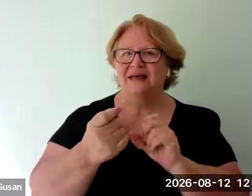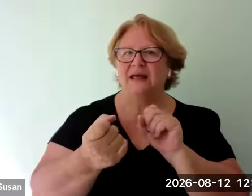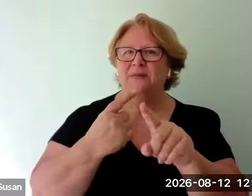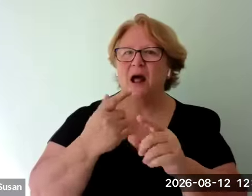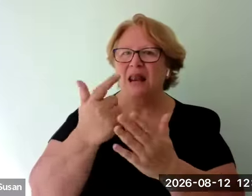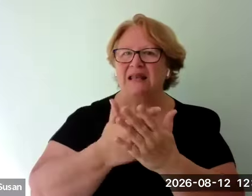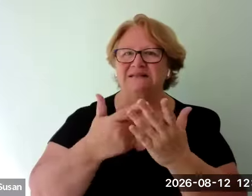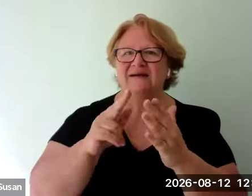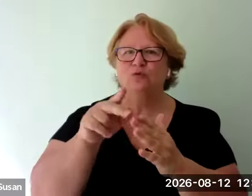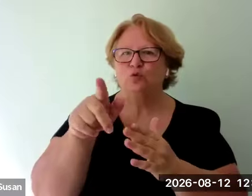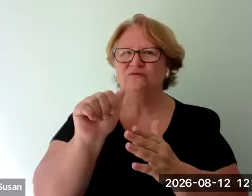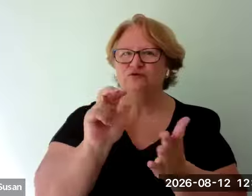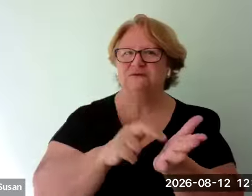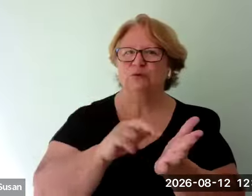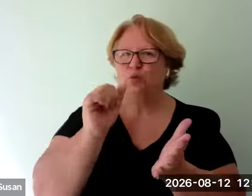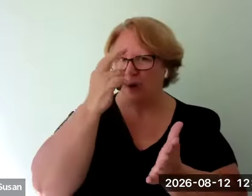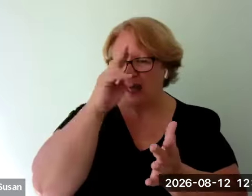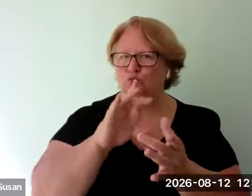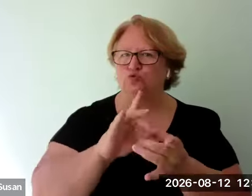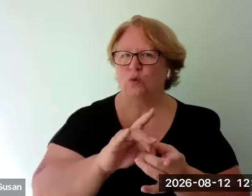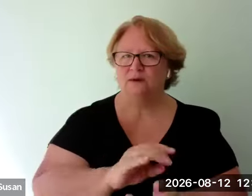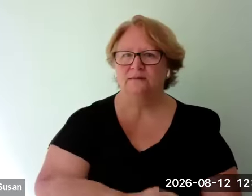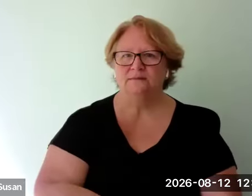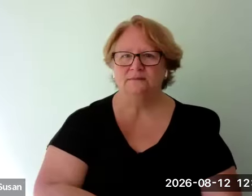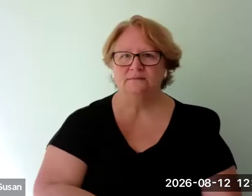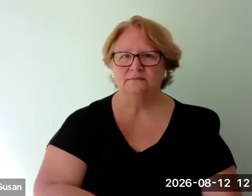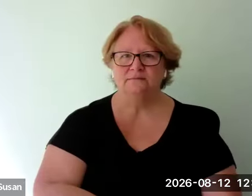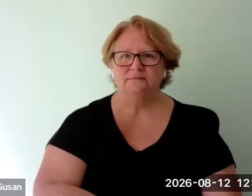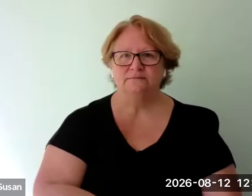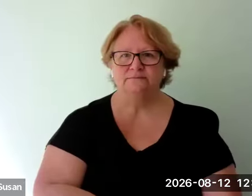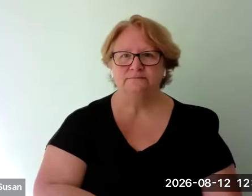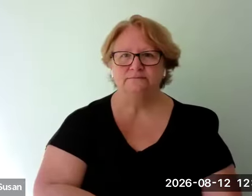in the program updates